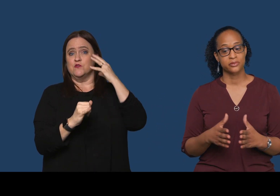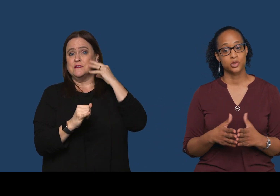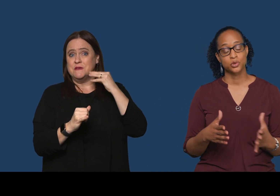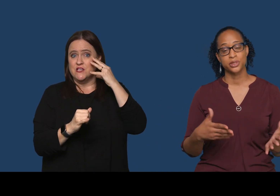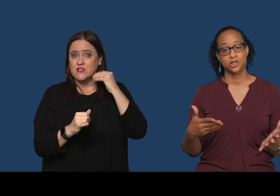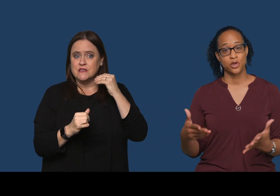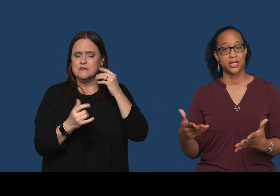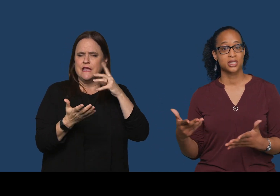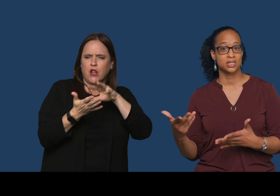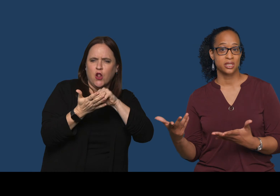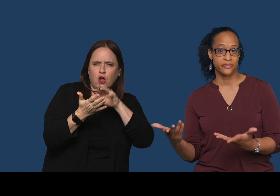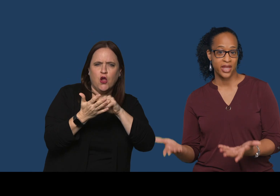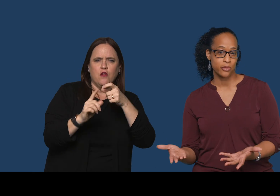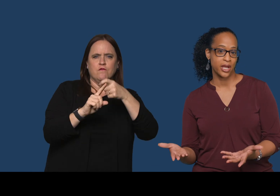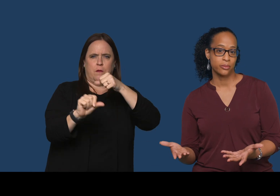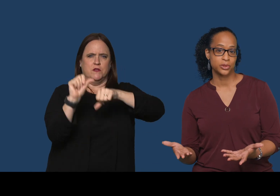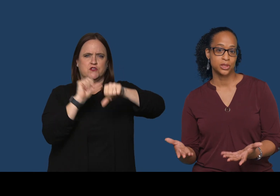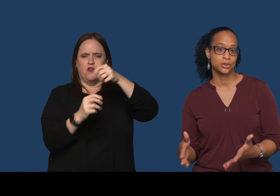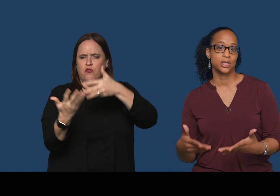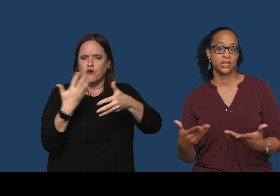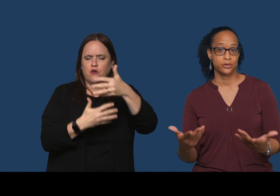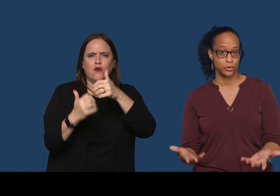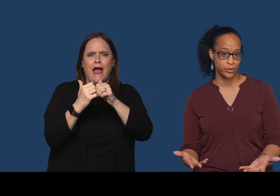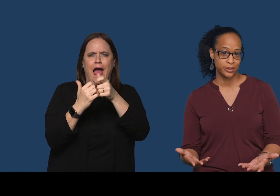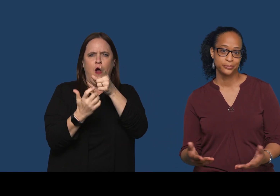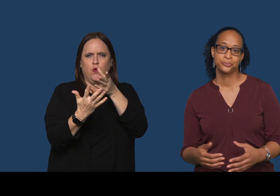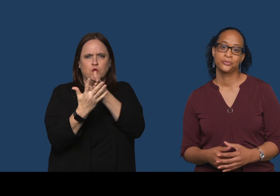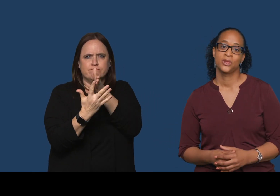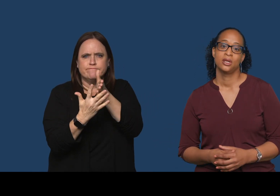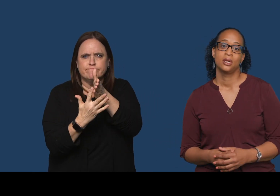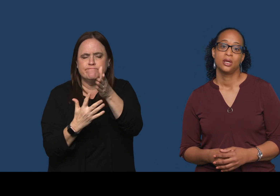of tools and strategies that they were able to do to get through it.